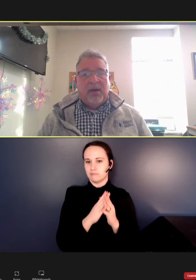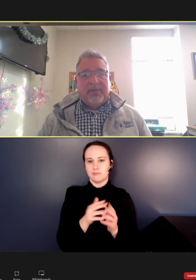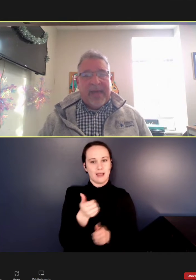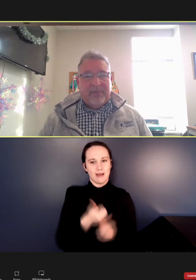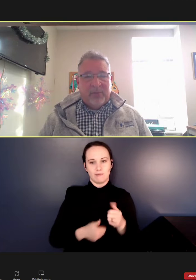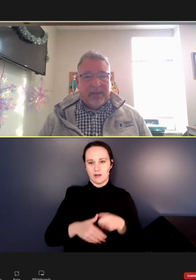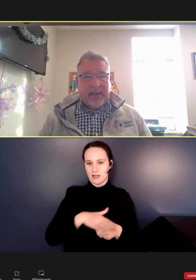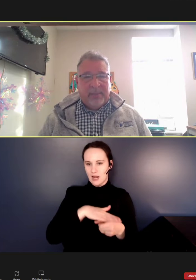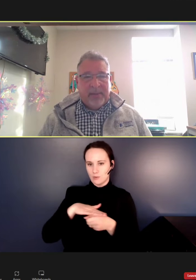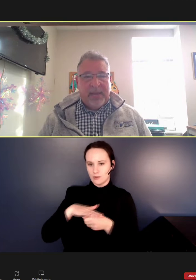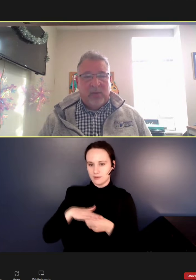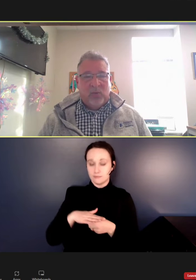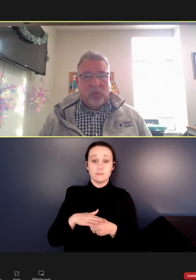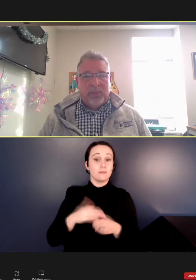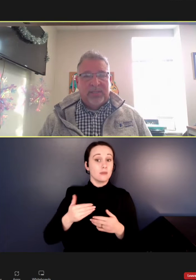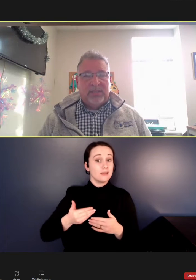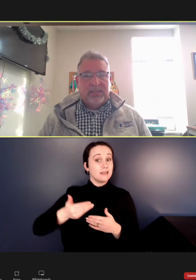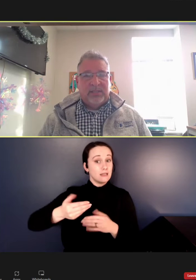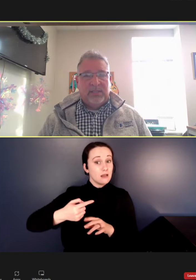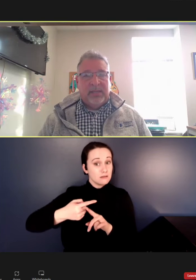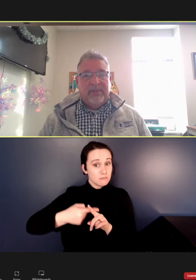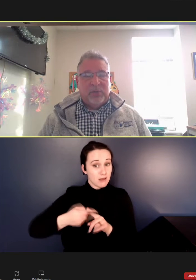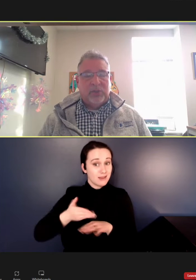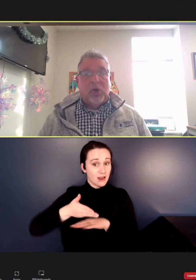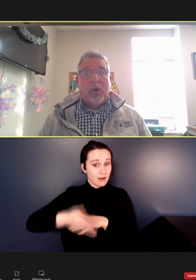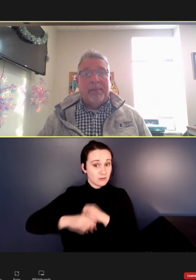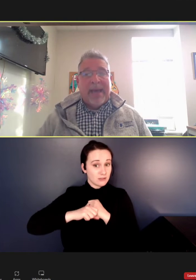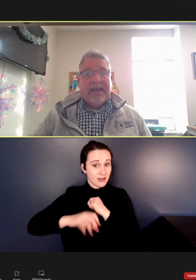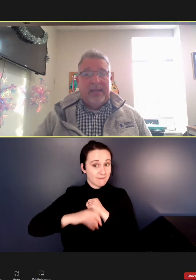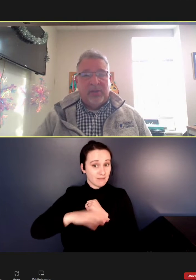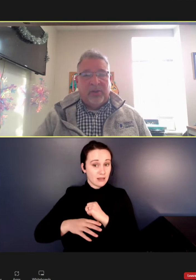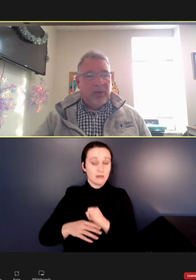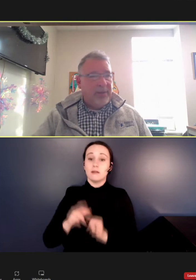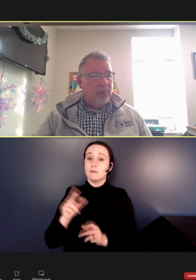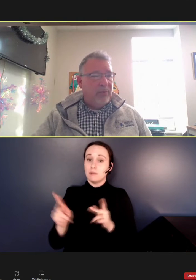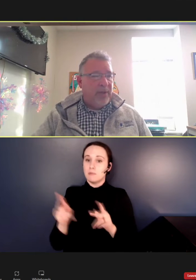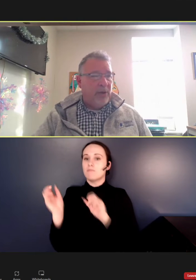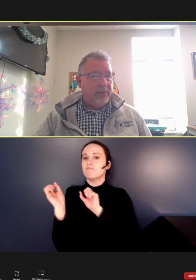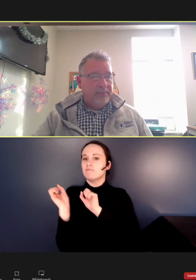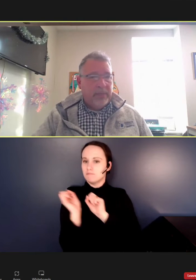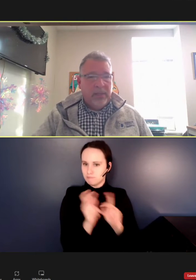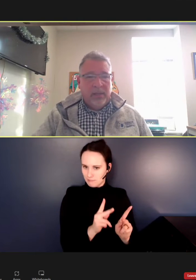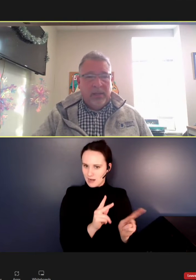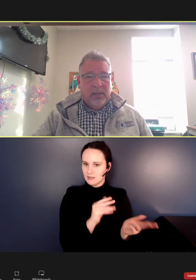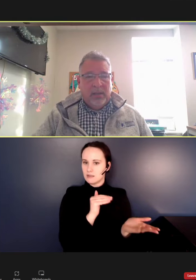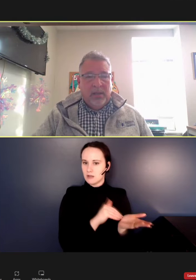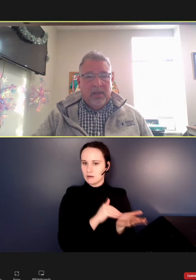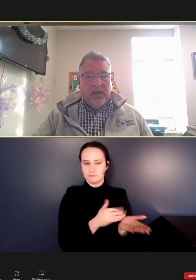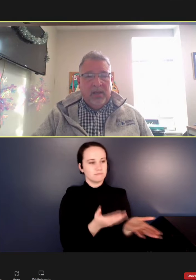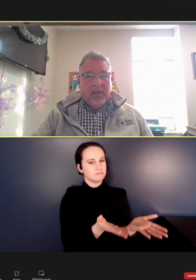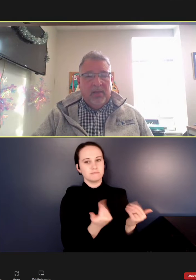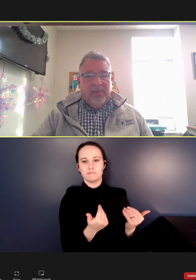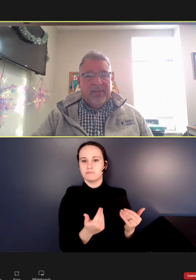month after the campaign was individuals going back into their health care provider.